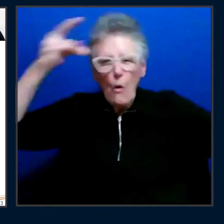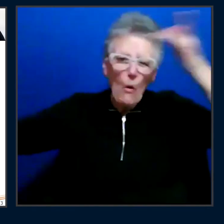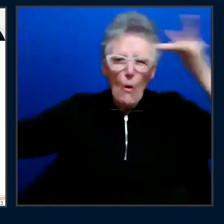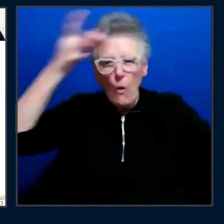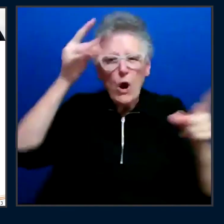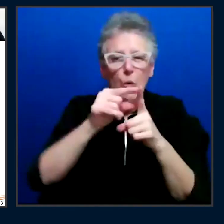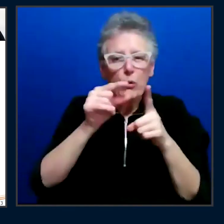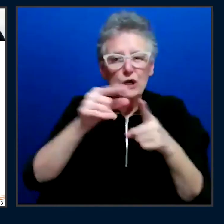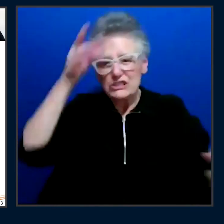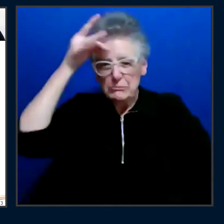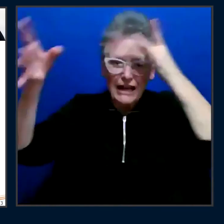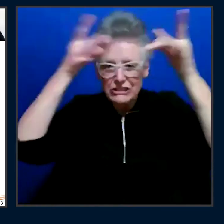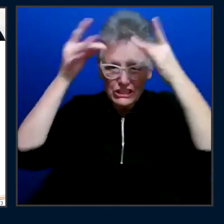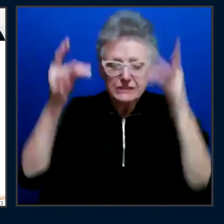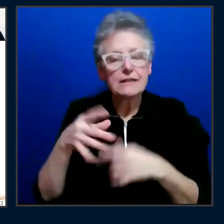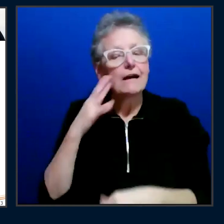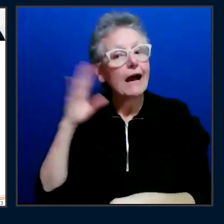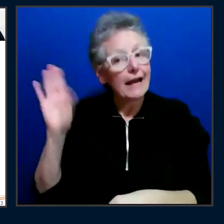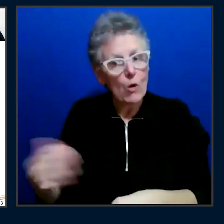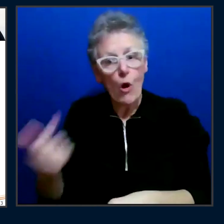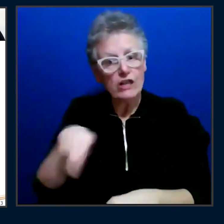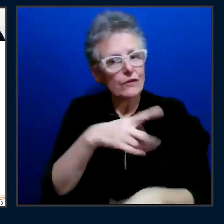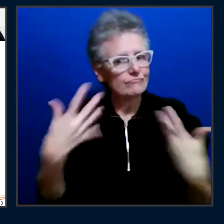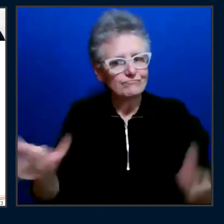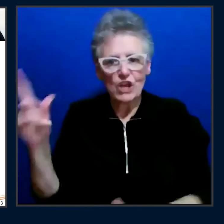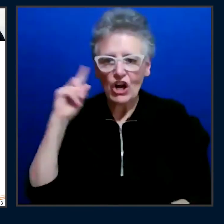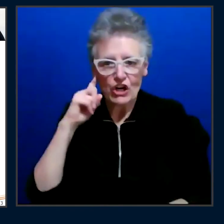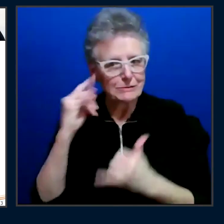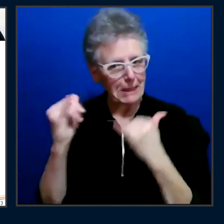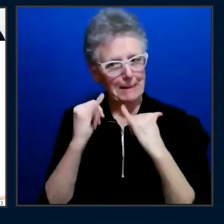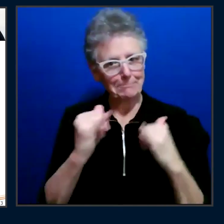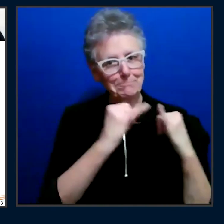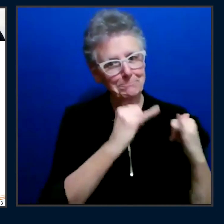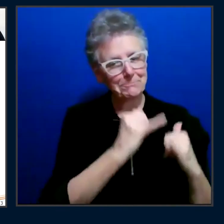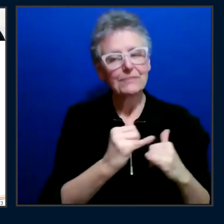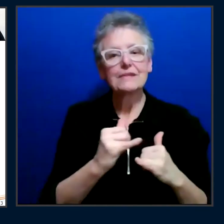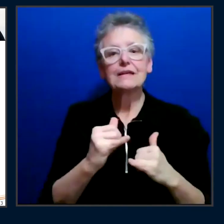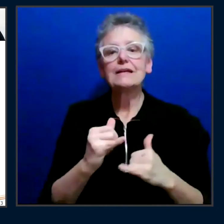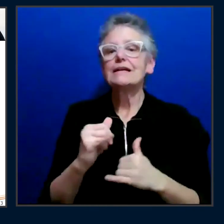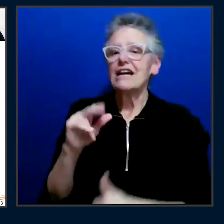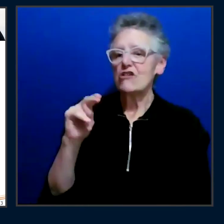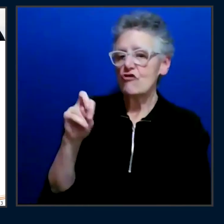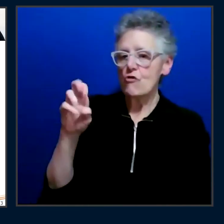or children are word sponges. And I know that all of you have heard that too. And while neuroplasticity